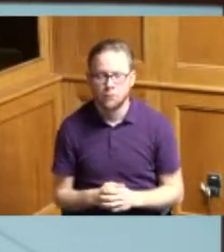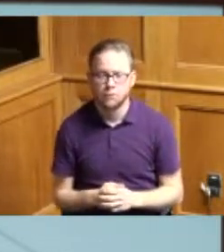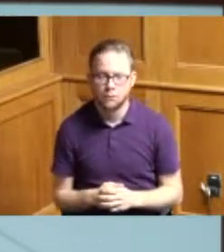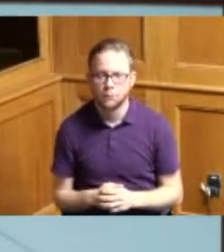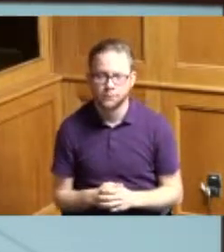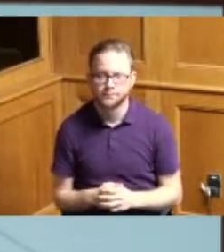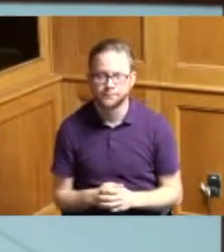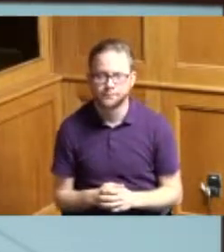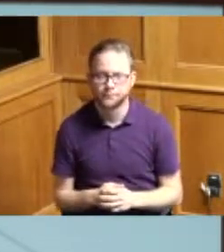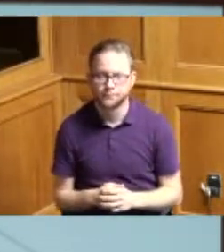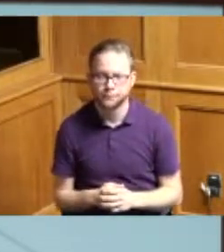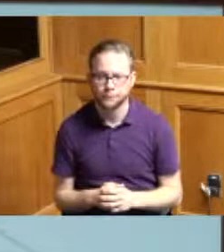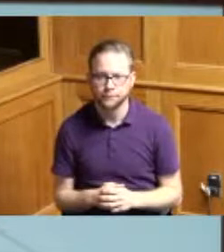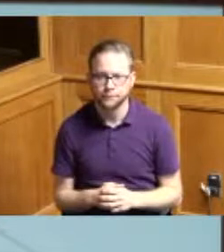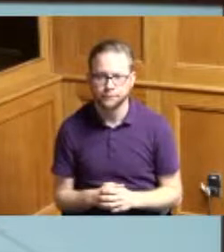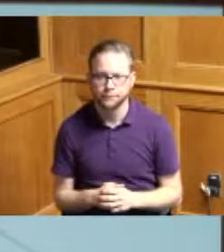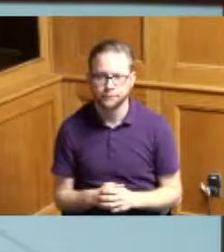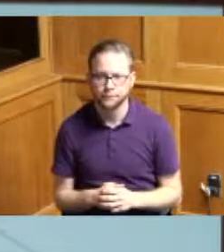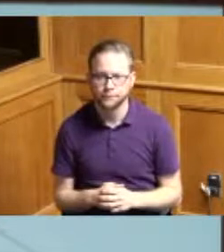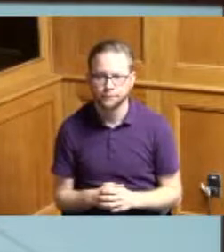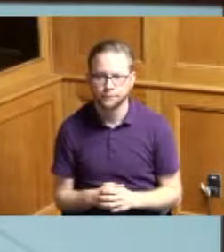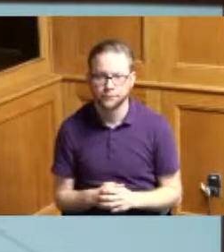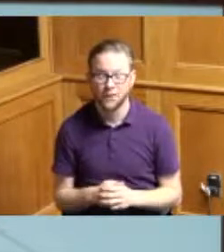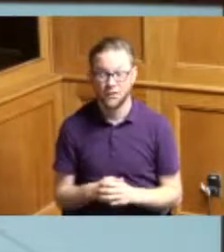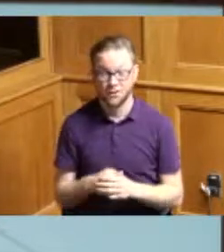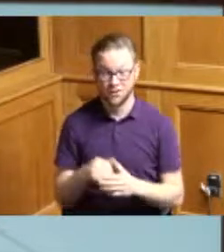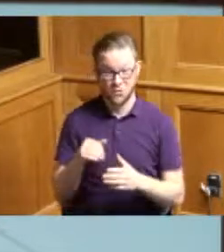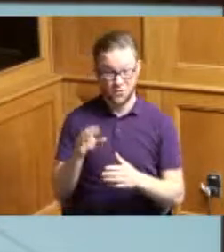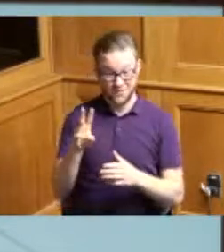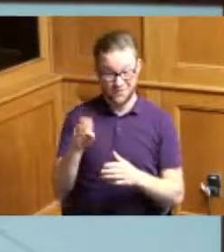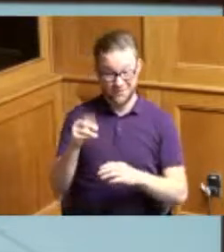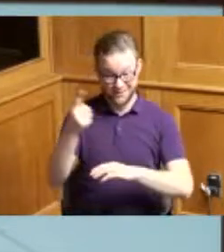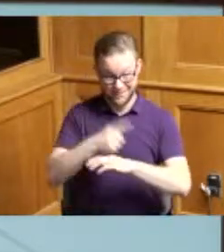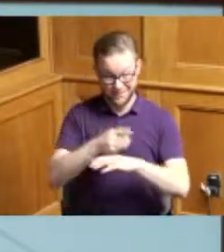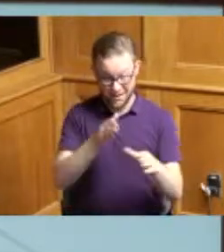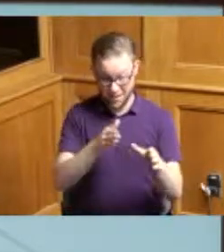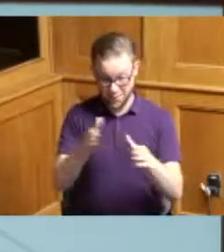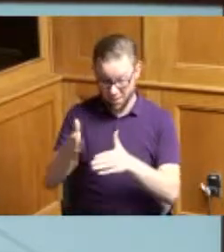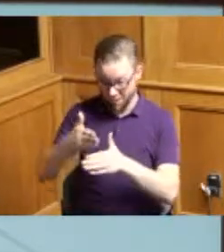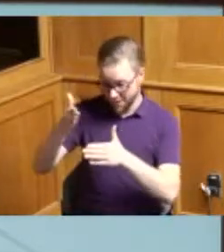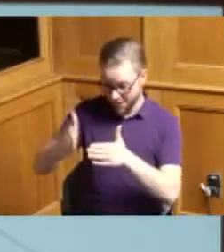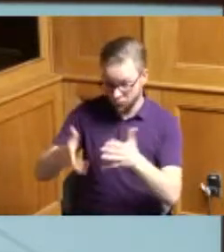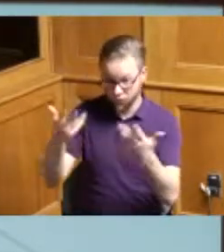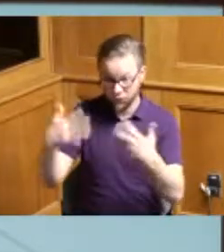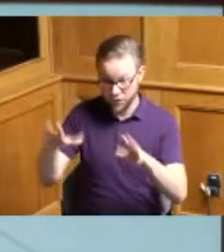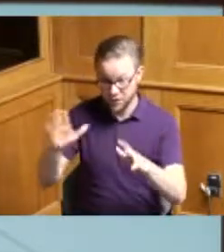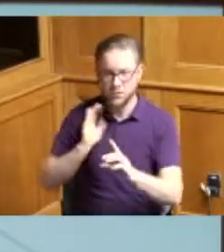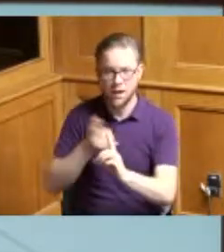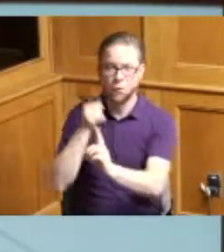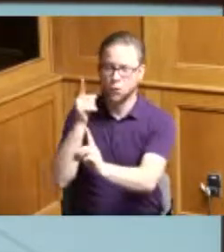frame so at the end of the conclusion of the 60-day plan that's our goal and then